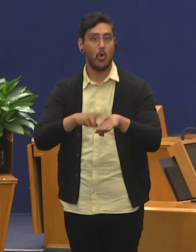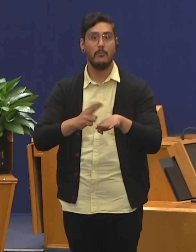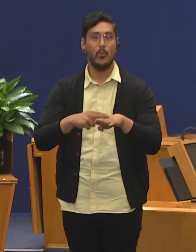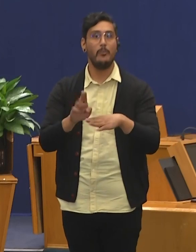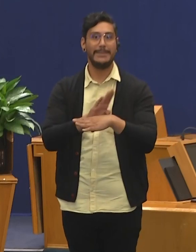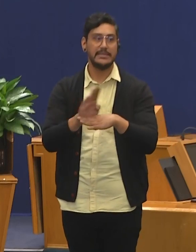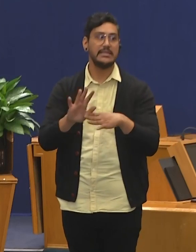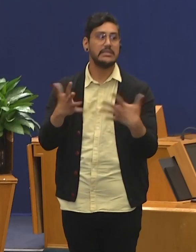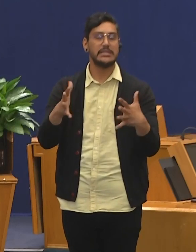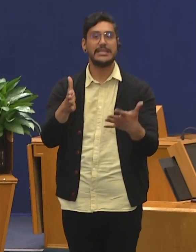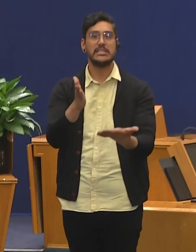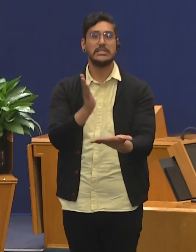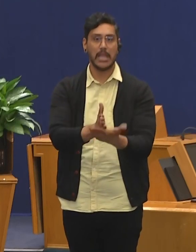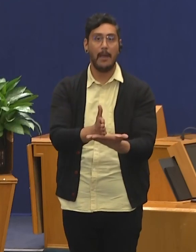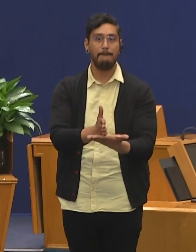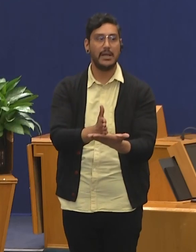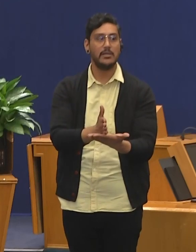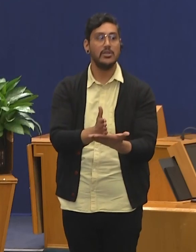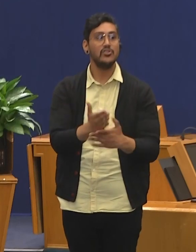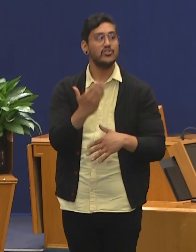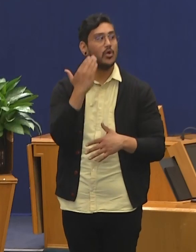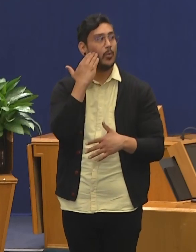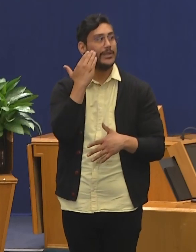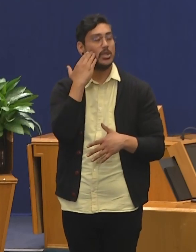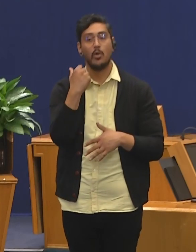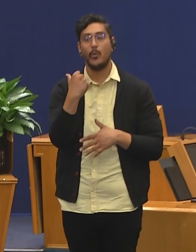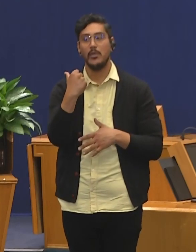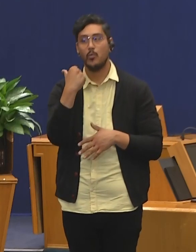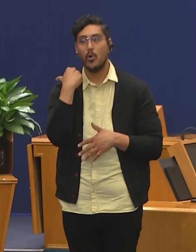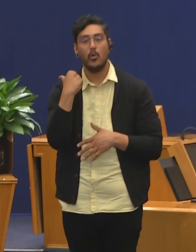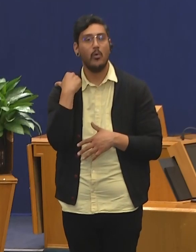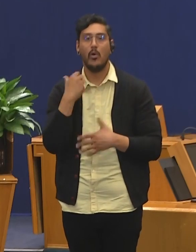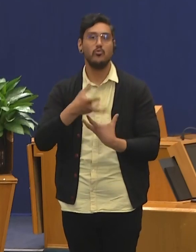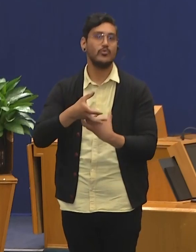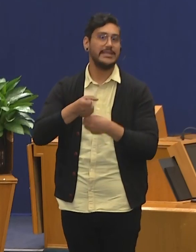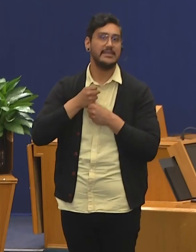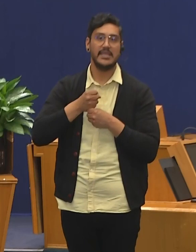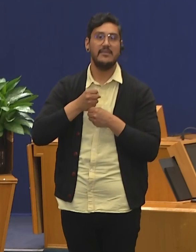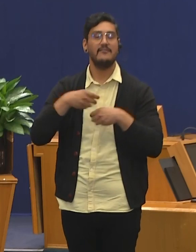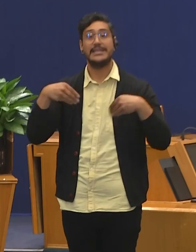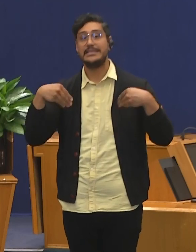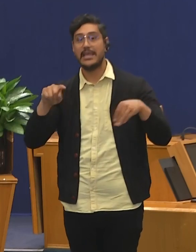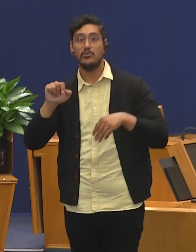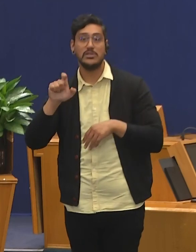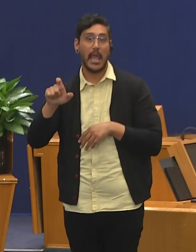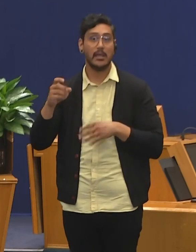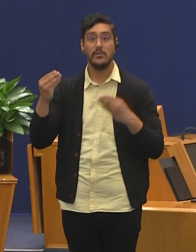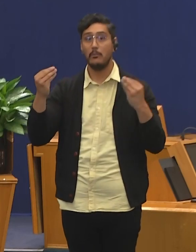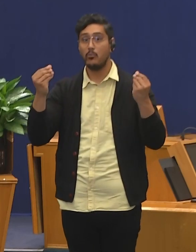BUSINESSES KIND OF STOP. AND BECAUSE OF THAT, WE KNOW THAT WE'RE NOT GOING TO BE